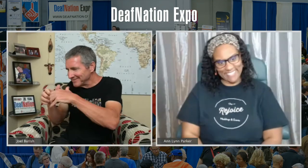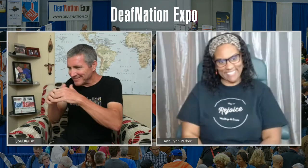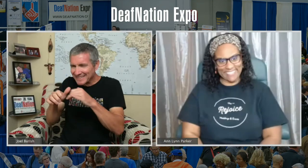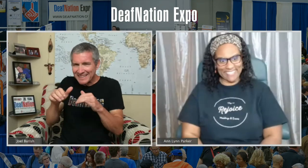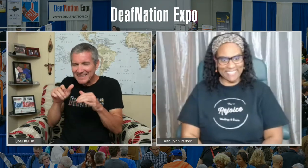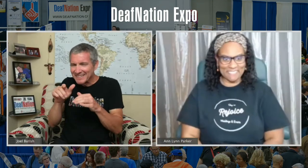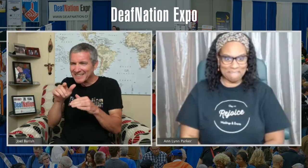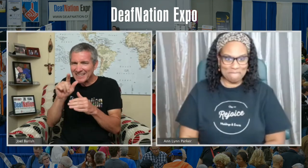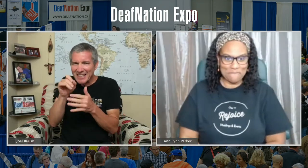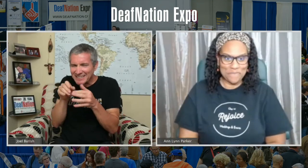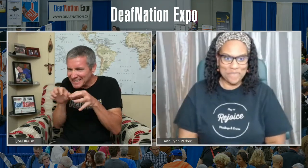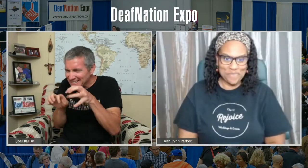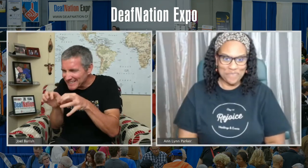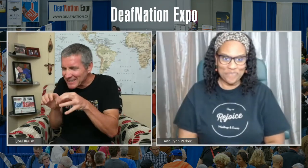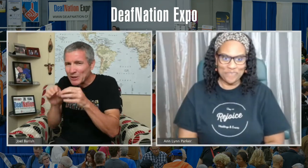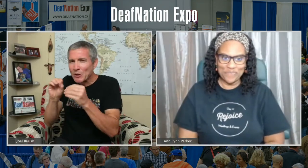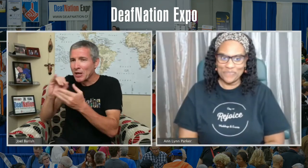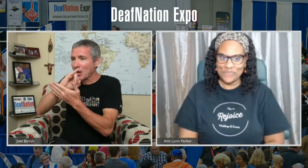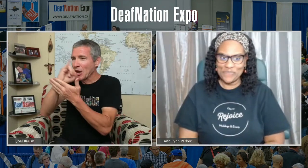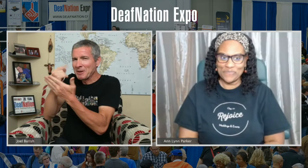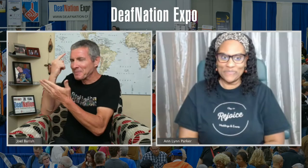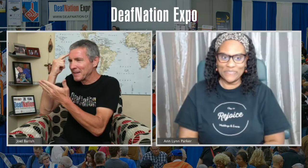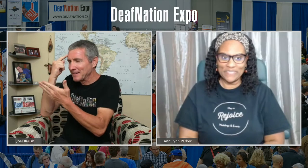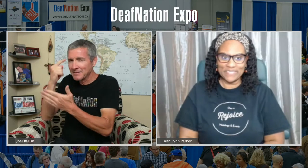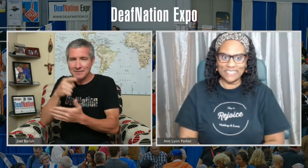You realized event planning doesn’t have an art mind,